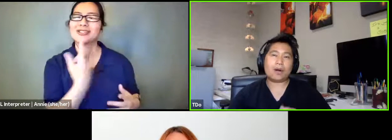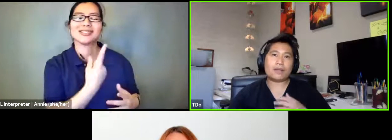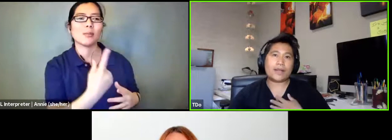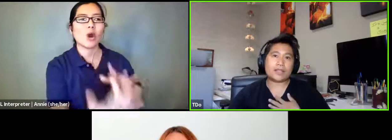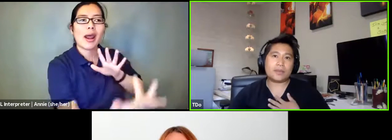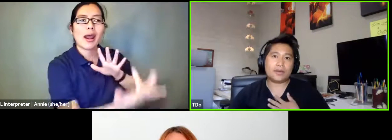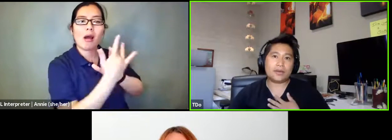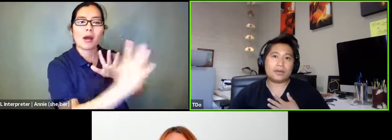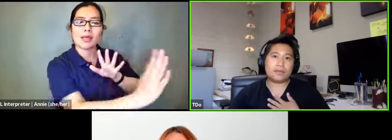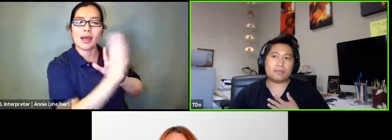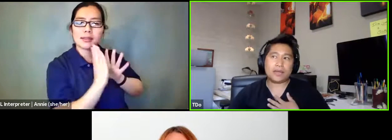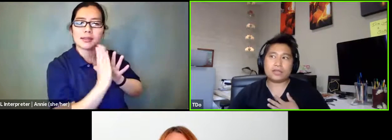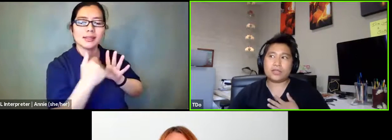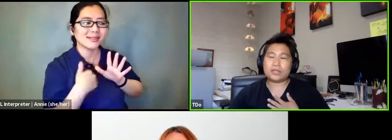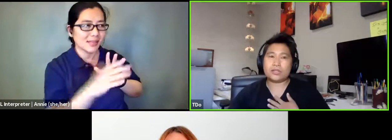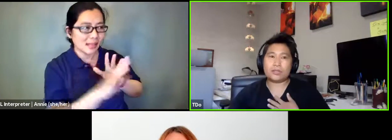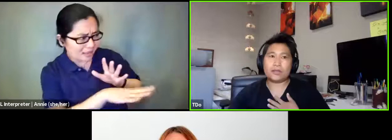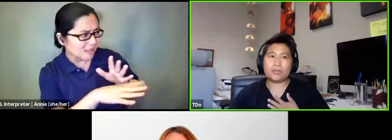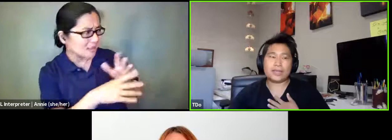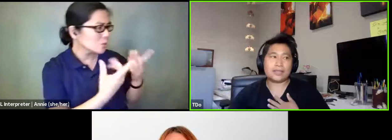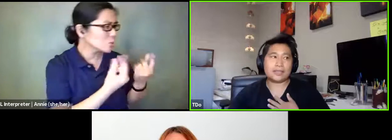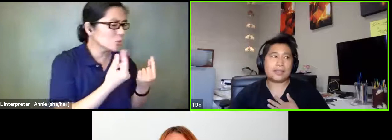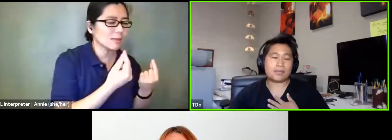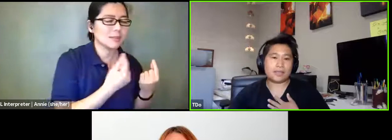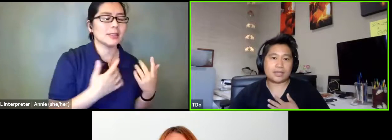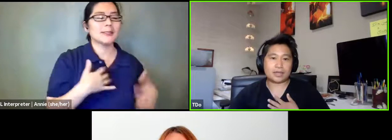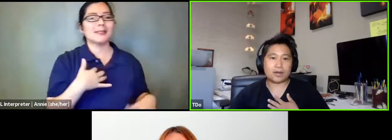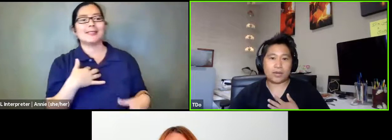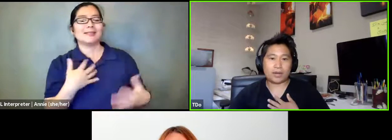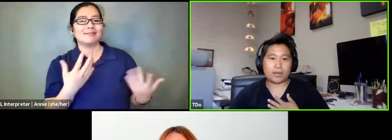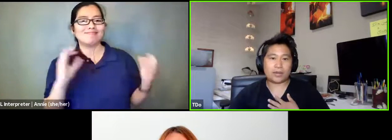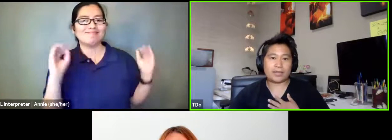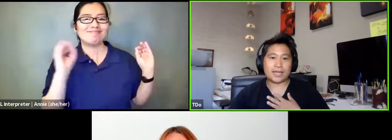Part of that is my own impatience too. When I see something that isn't right whether that is